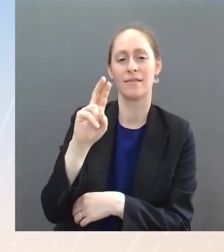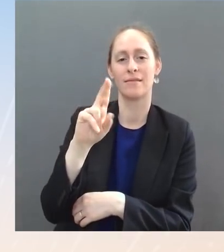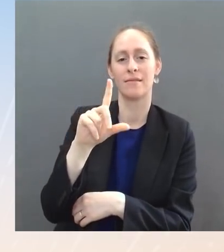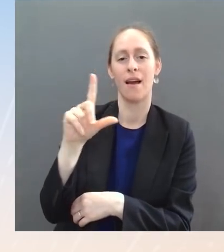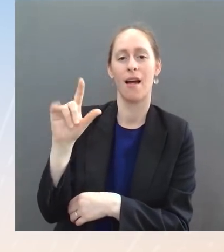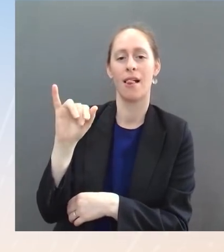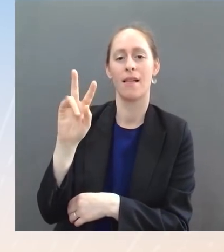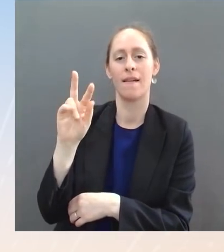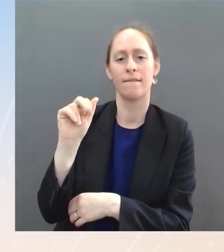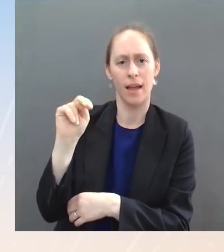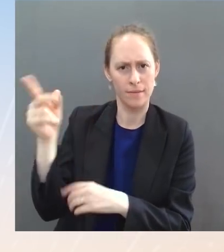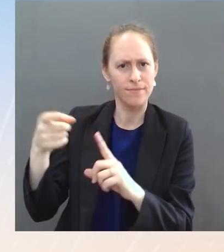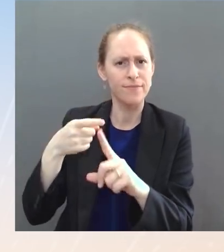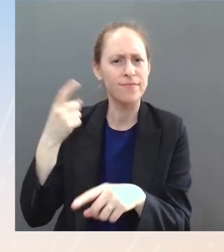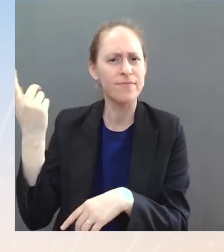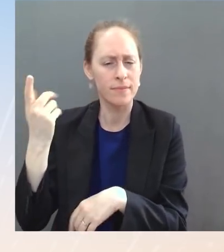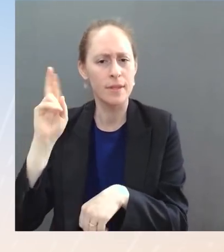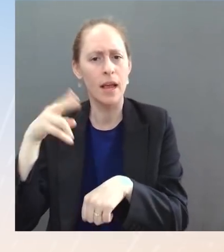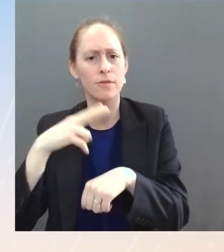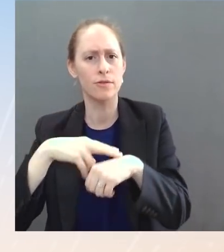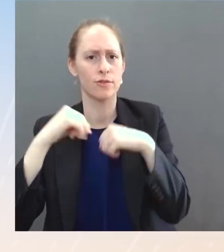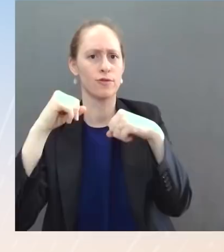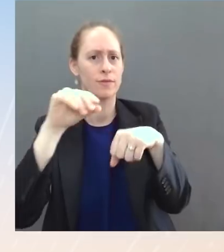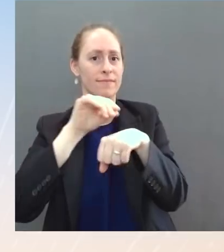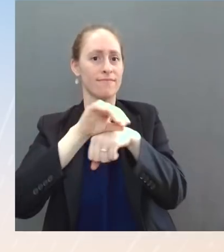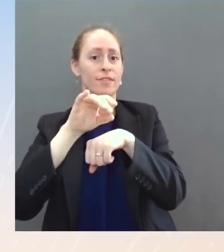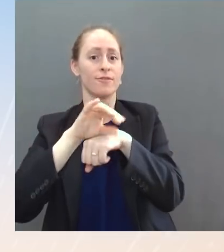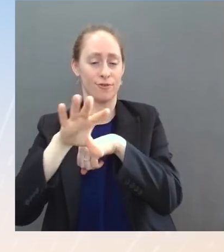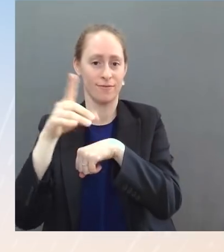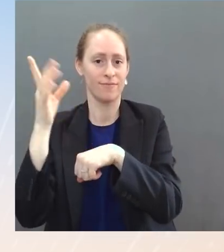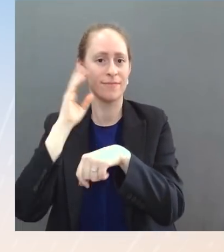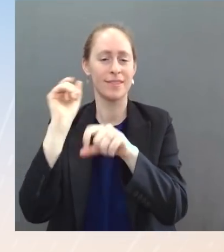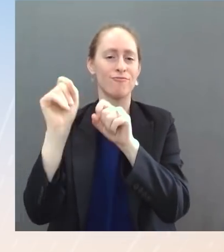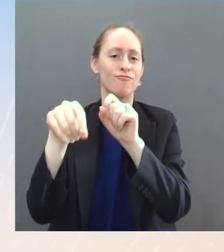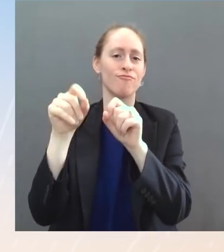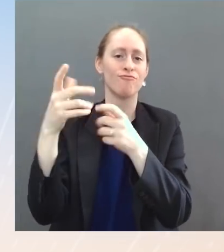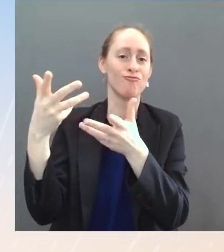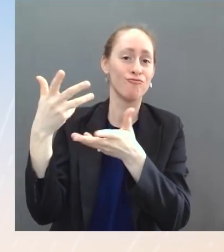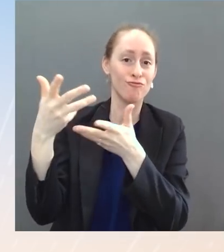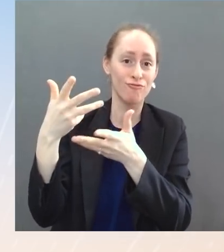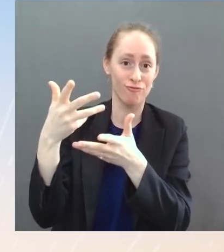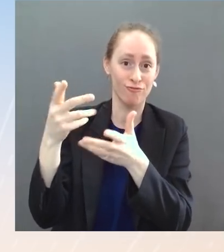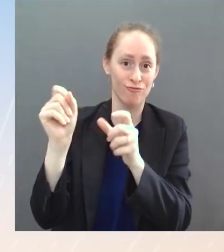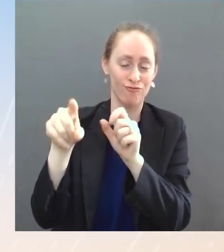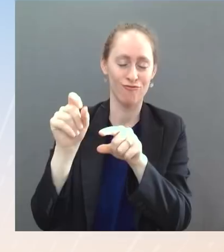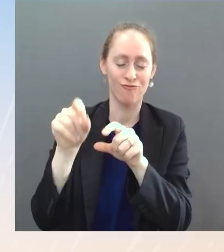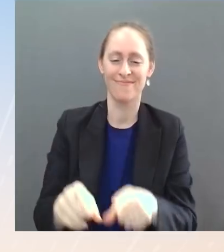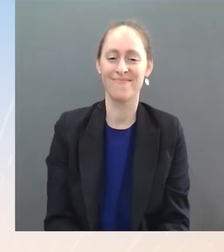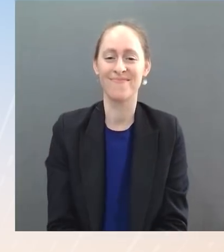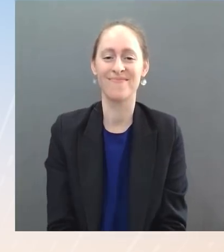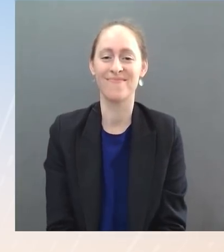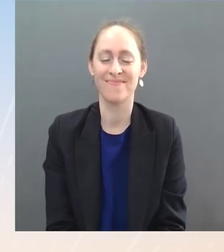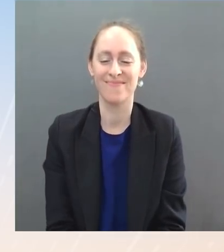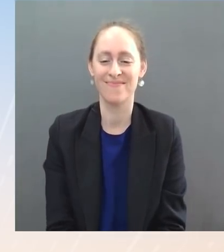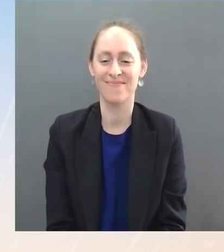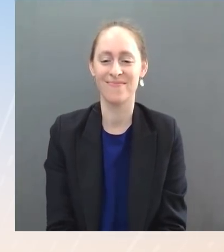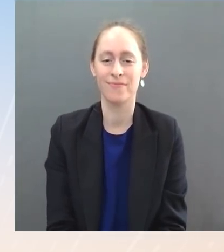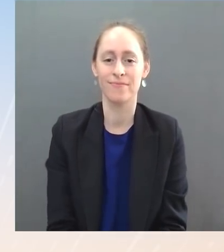With that, I'll turn it over to Jake. Mr. Sullivan: Hi, everyone. I hope you guys are doing well. With apologies to Jen and to you,